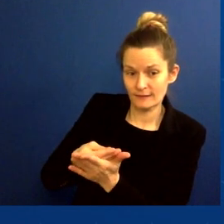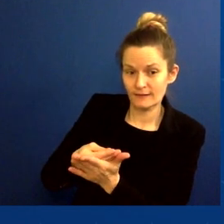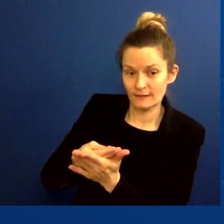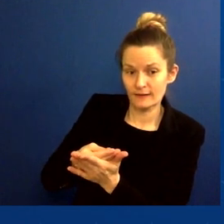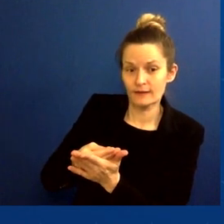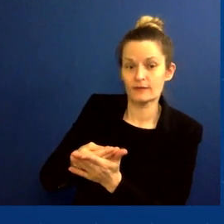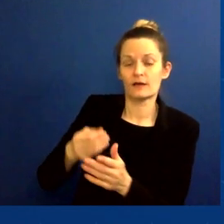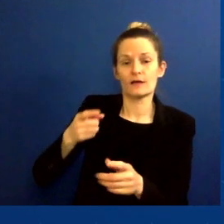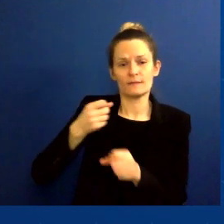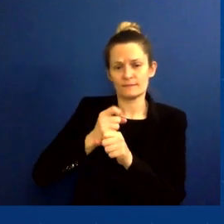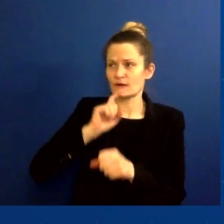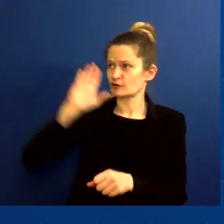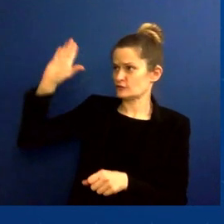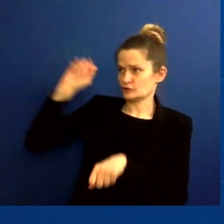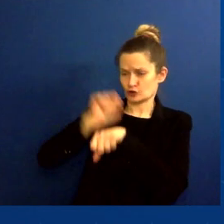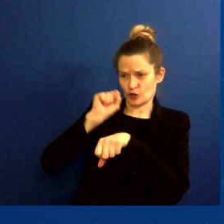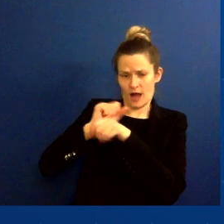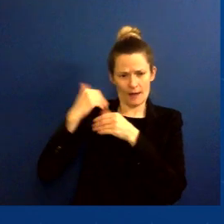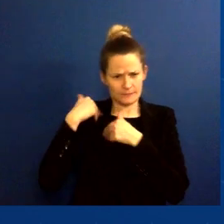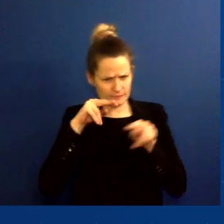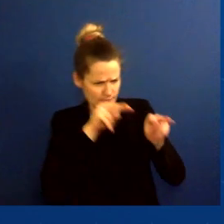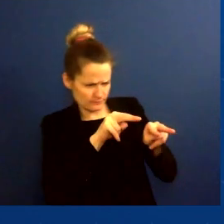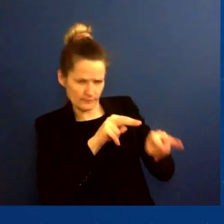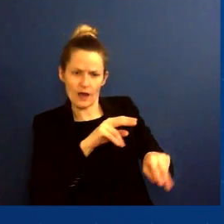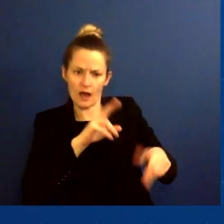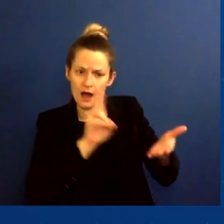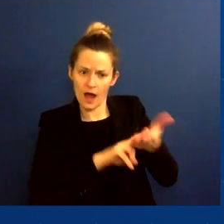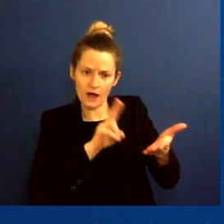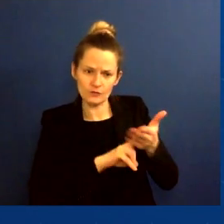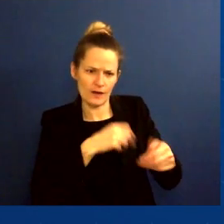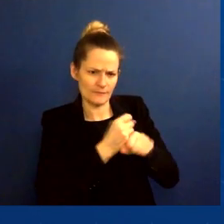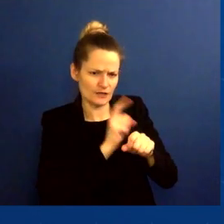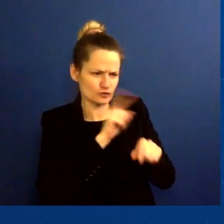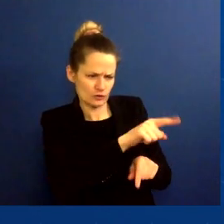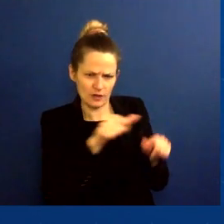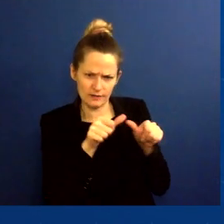You guys really, genuinely, are the best in the world. Not -- that's not hyperbole. It's a fact.